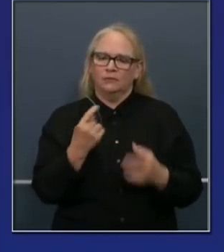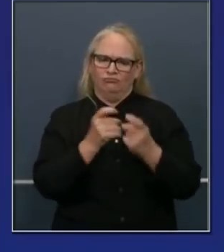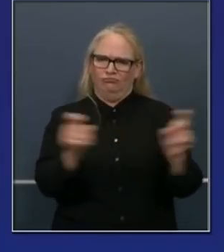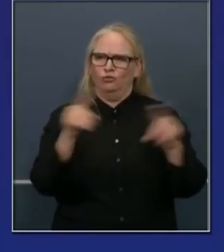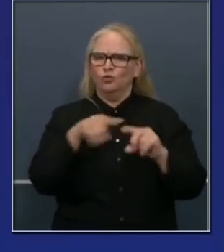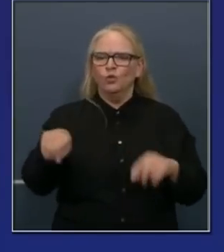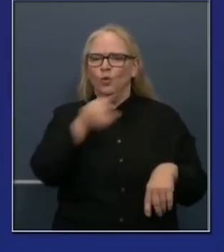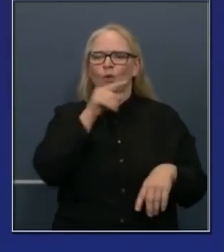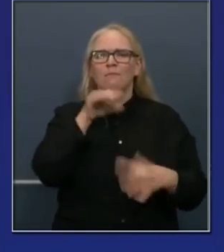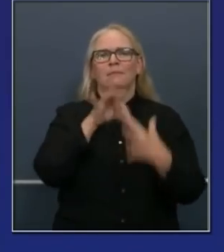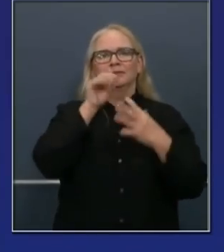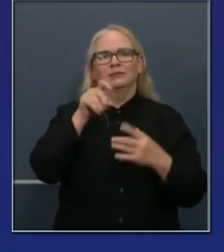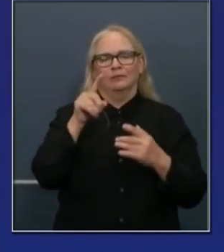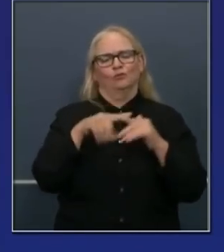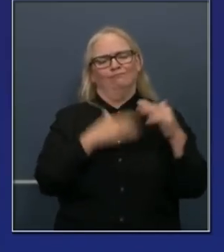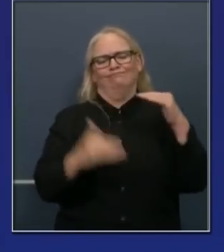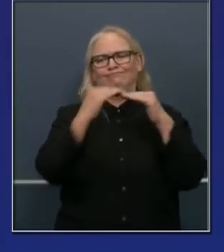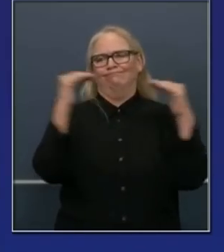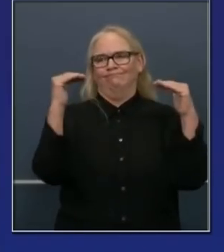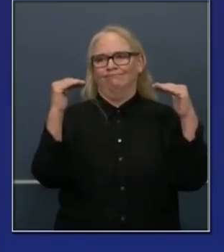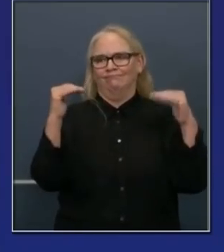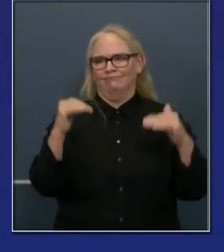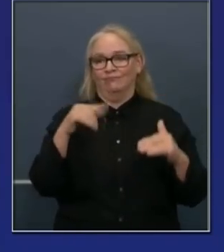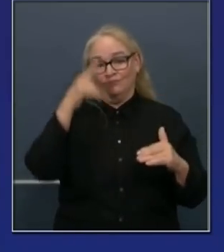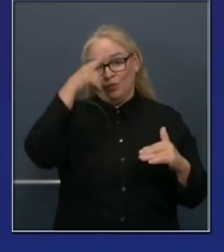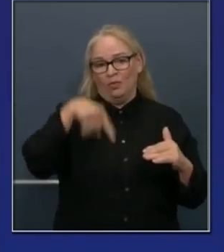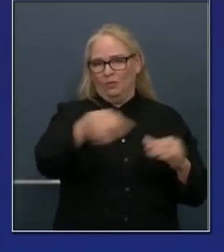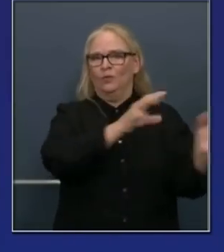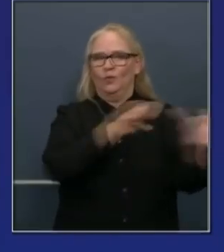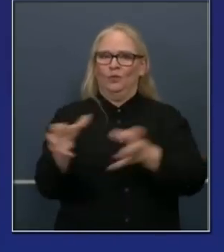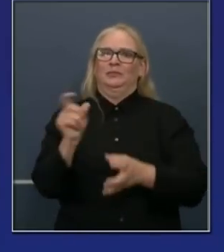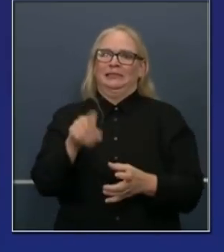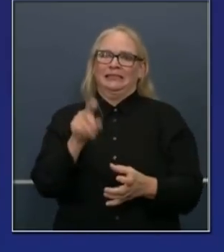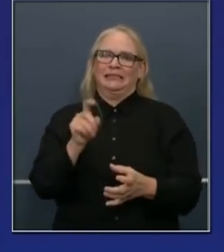SPECIAL NEEDS IN OUR ADDITIONAL FUNDING AND ADDITIONAL EQUITY